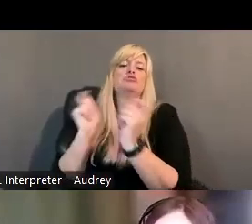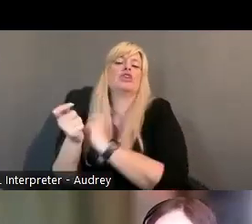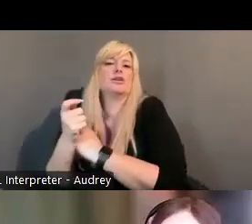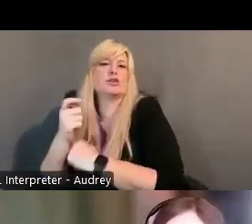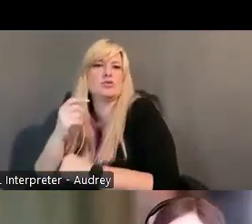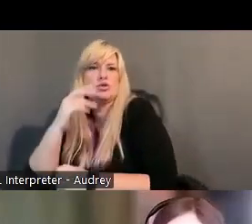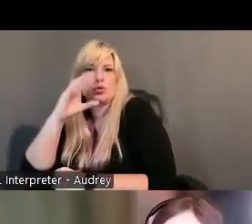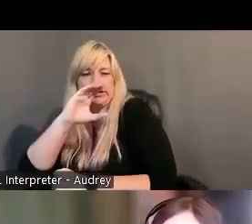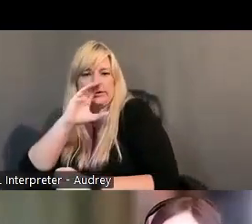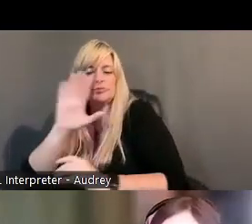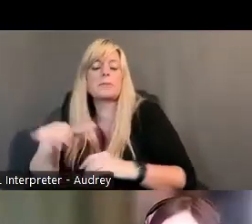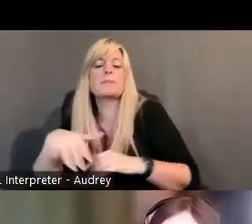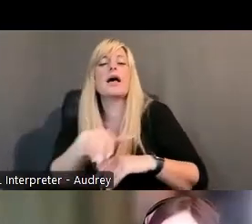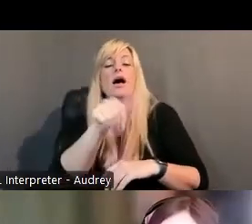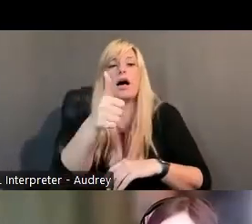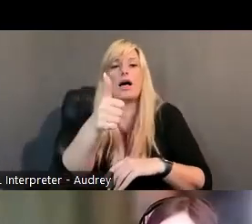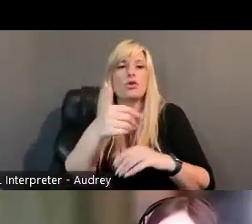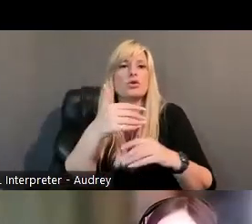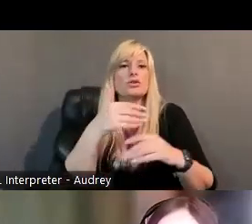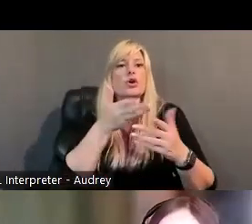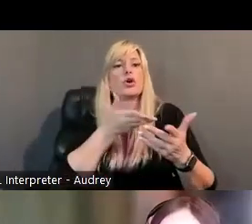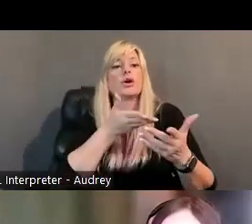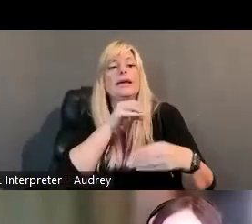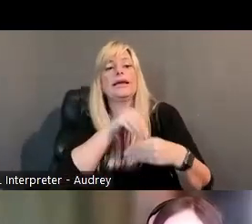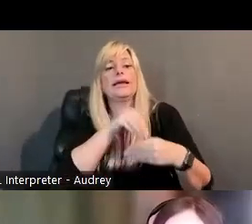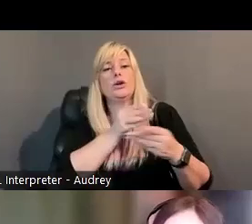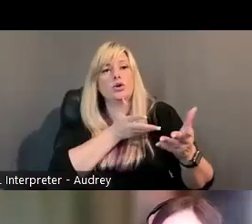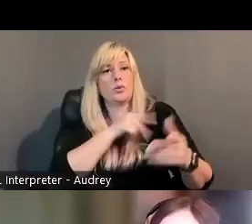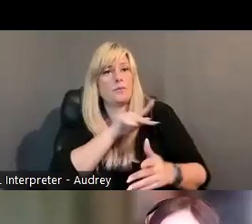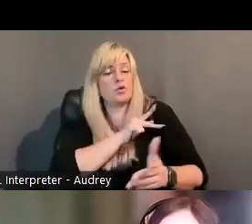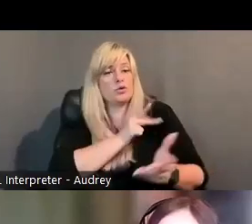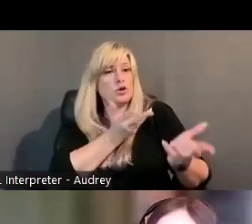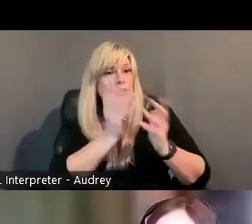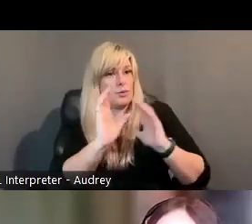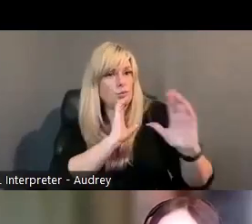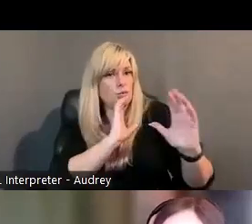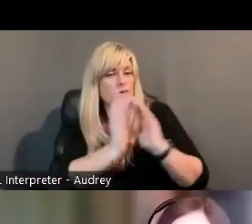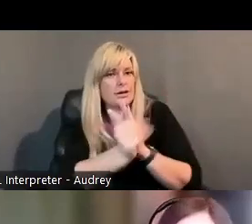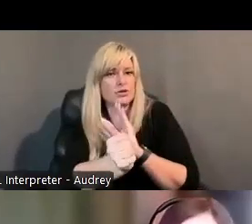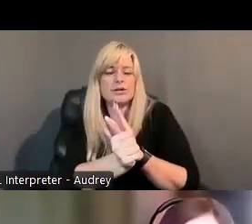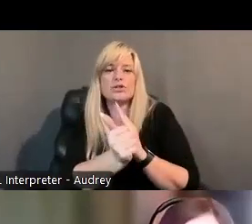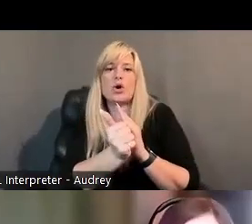interpersonal communication skills. So this large collection covers a wide variety of topics and